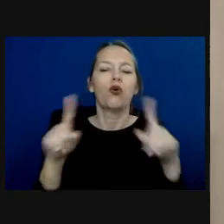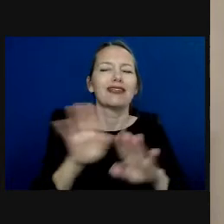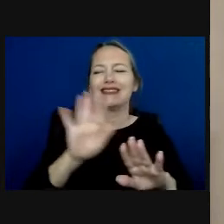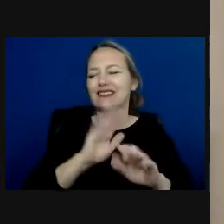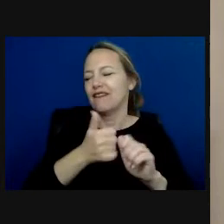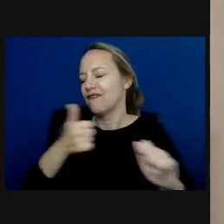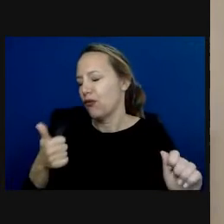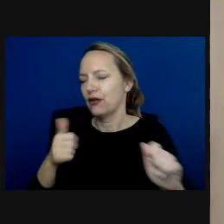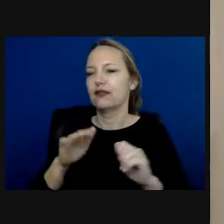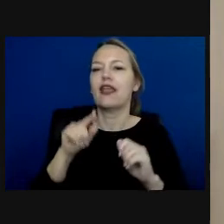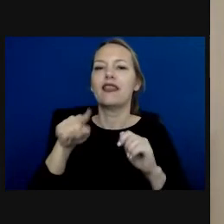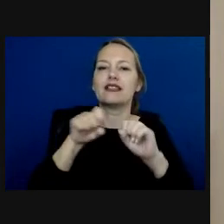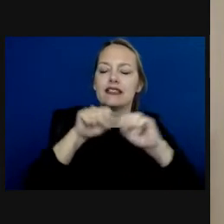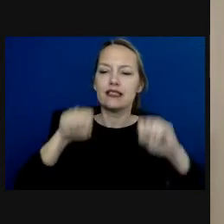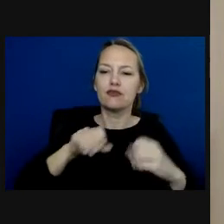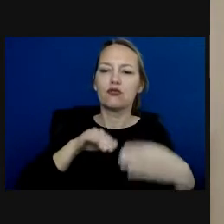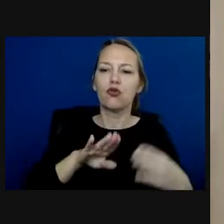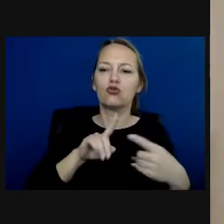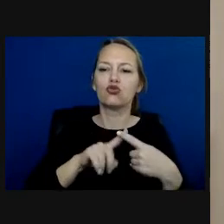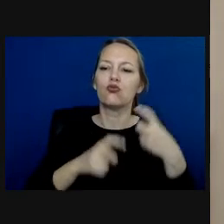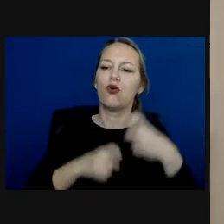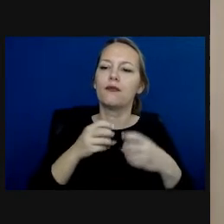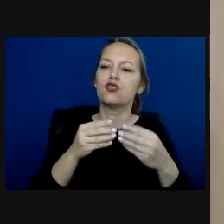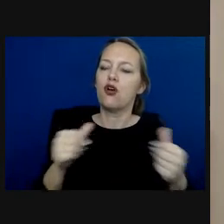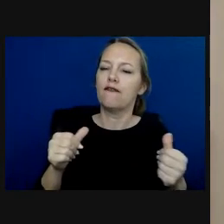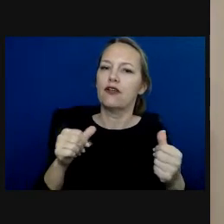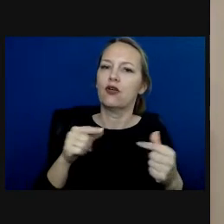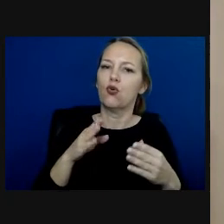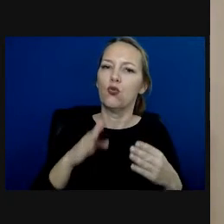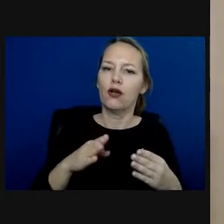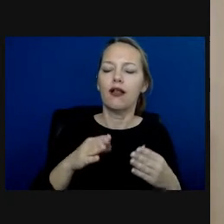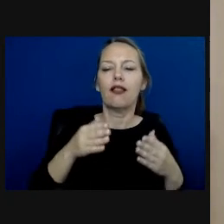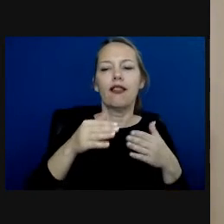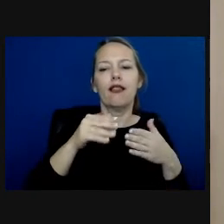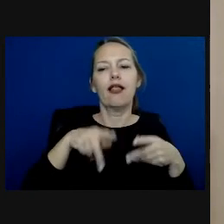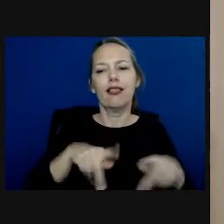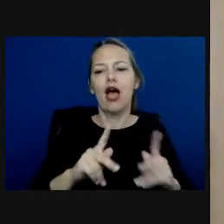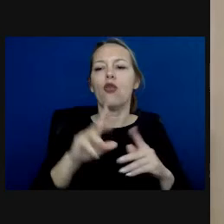The systems approach to problem-solving looks at data and lets the data lead the decision.